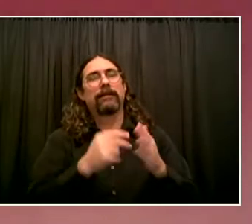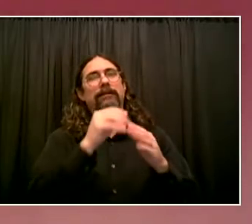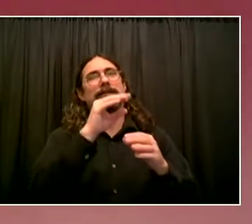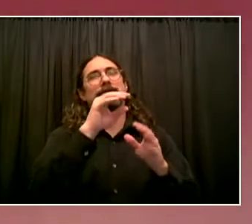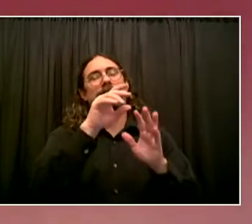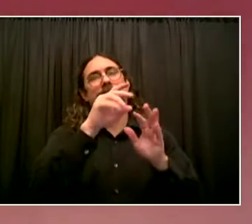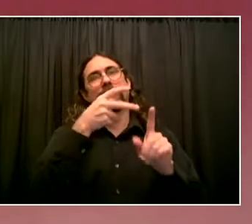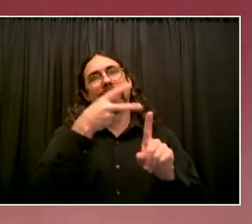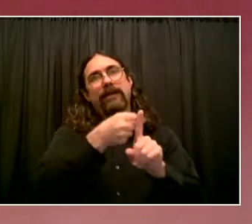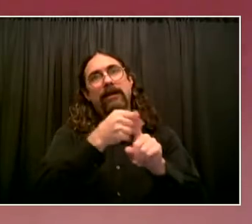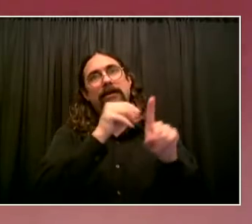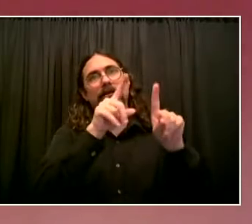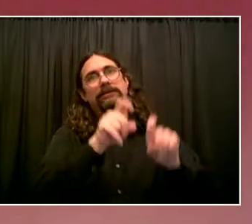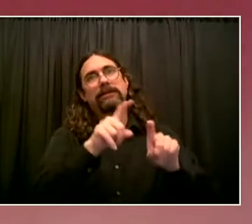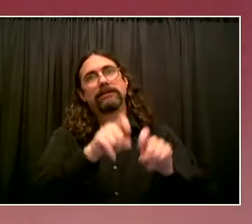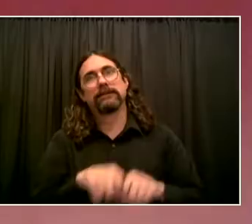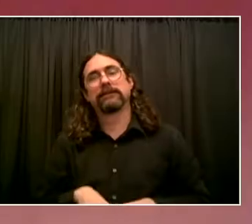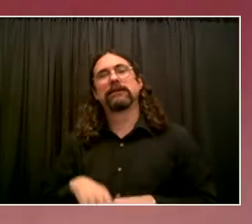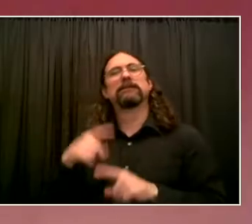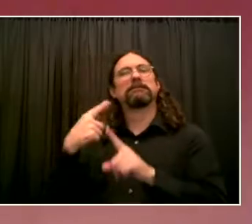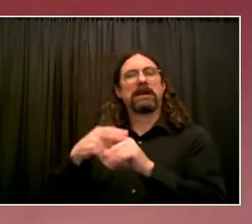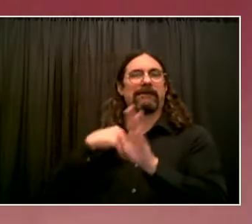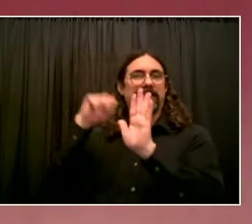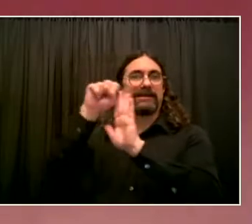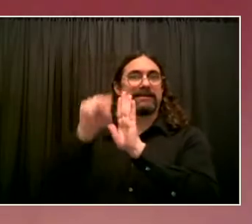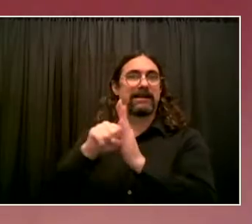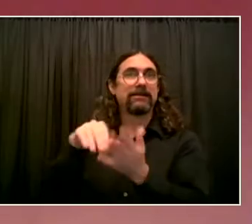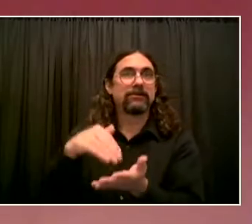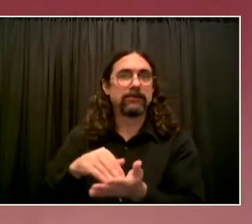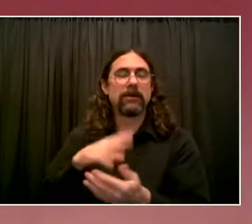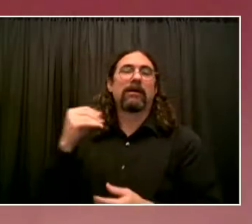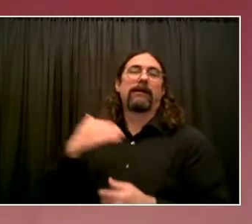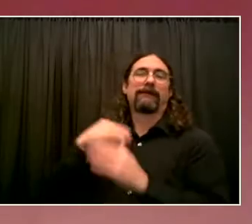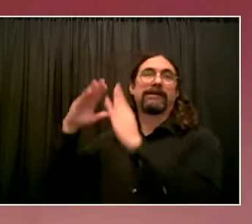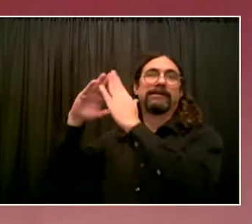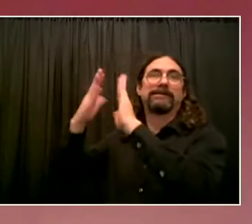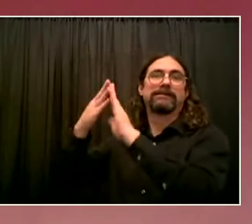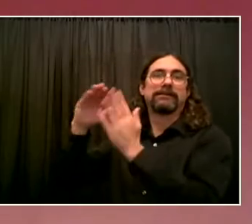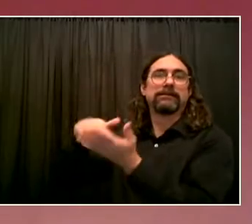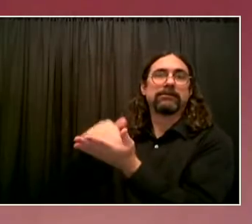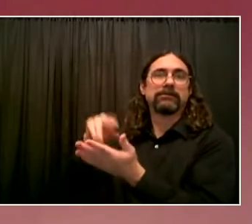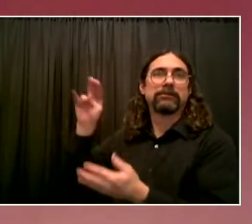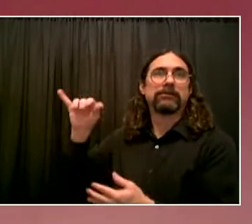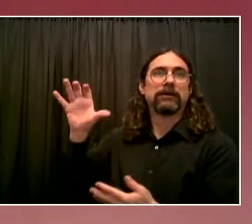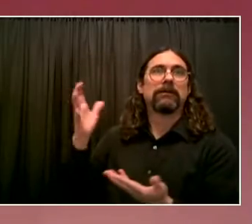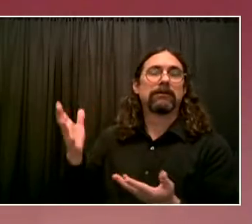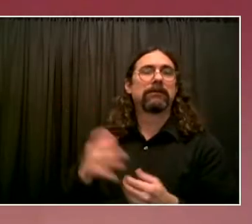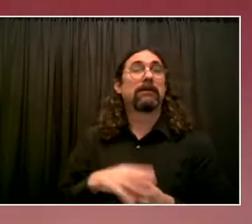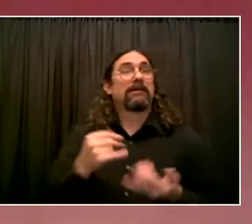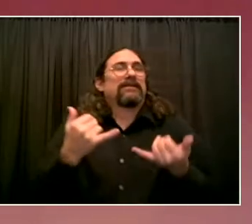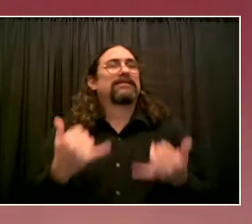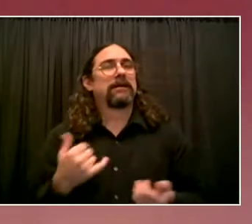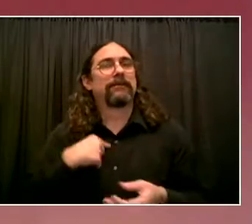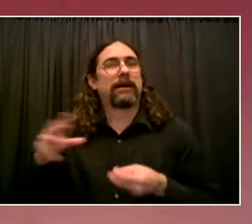NOW GETTING VACCINES TO ADULTS AND CHILDREN. IN PARTNERSHIP WITH SOMOS, THIS IS NOT UNIQUE.